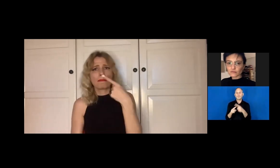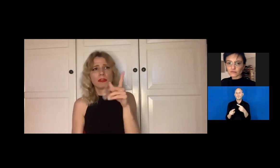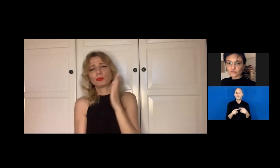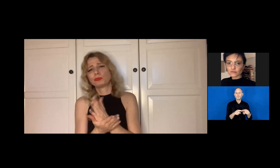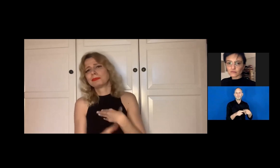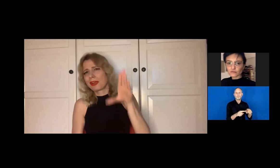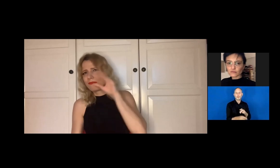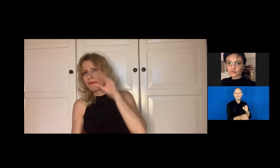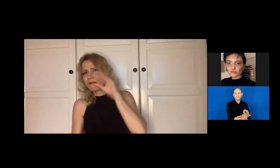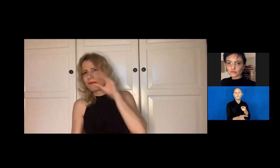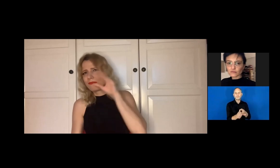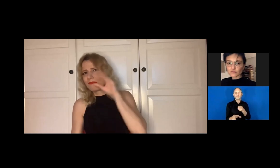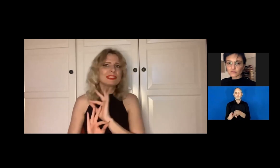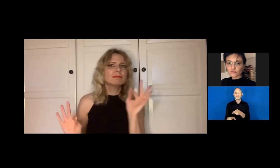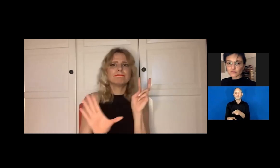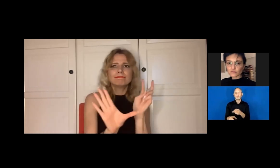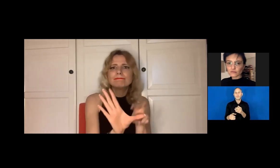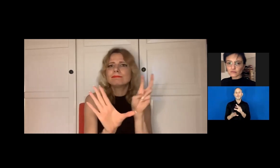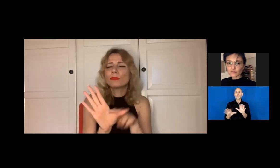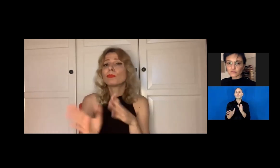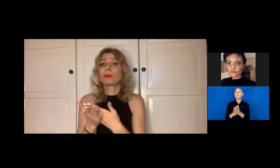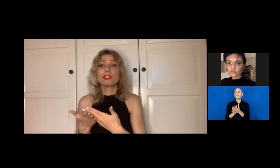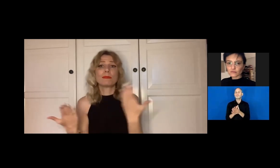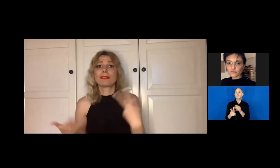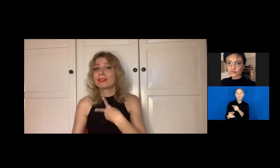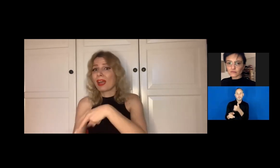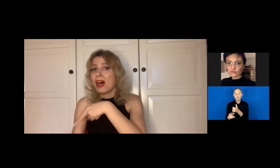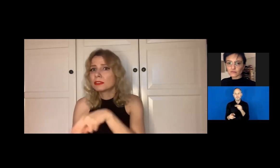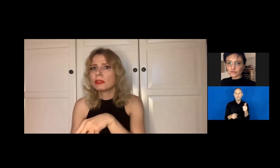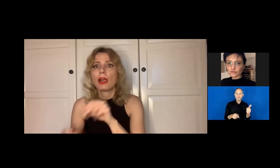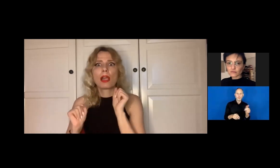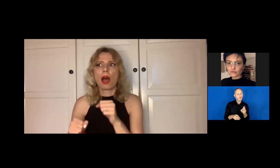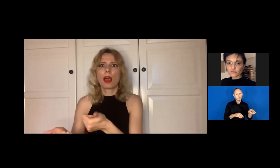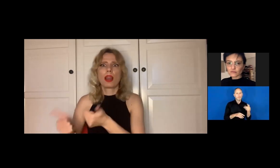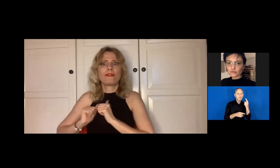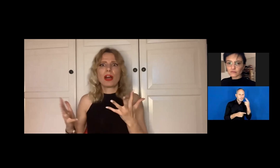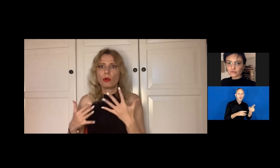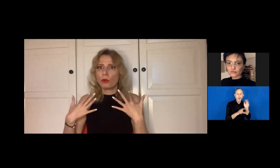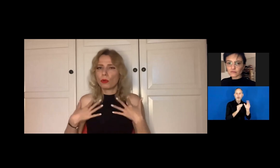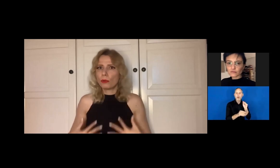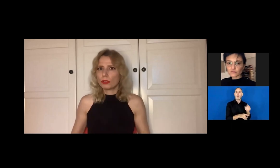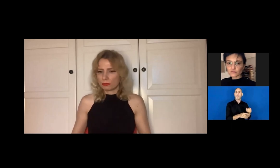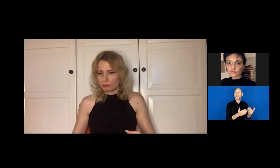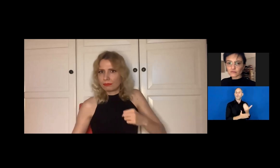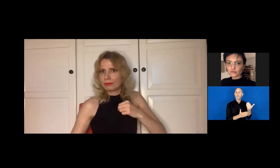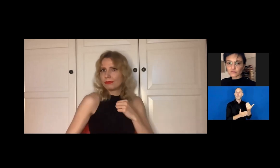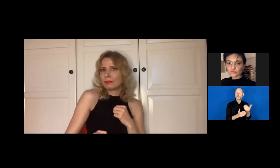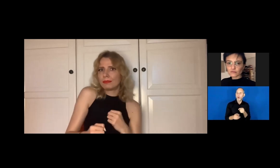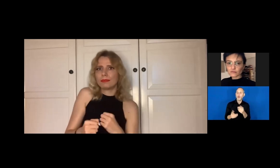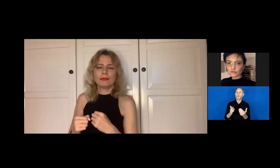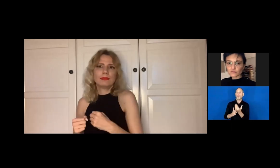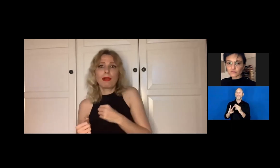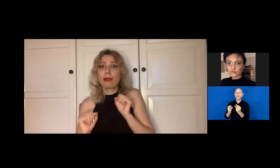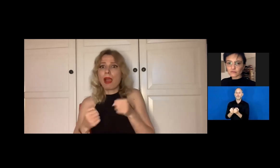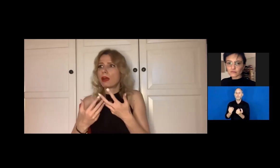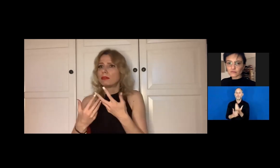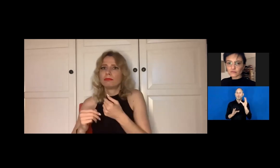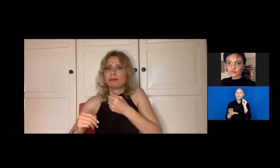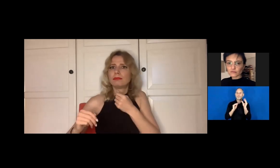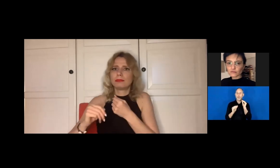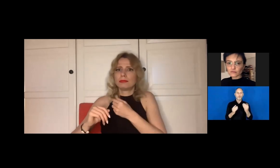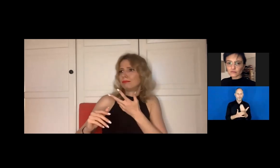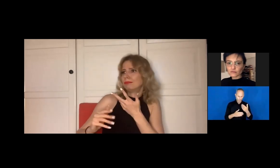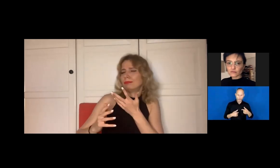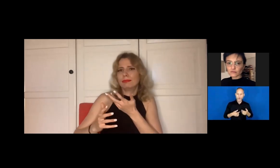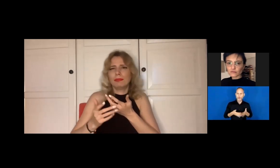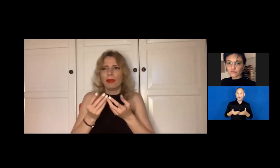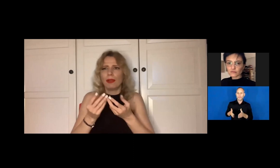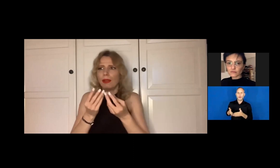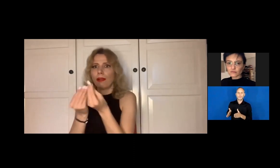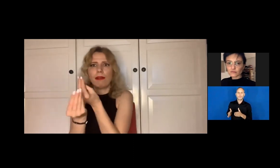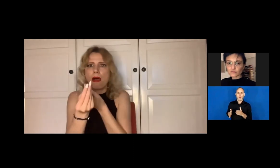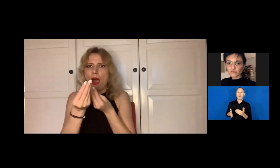Also, what I do is, in order to learn how to work with my body, I join a lot of different workshops.